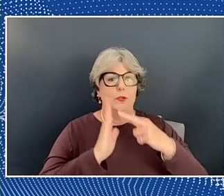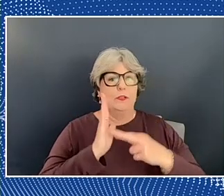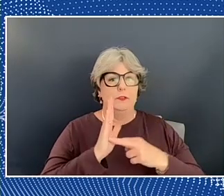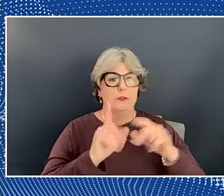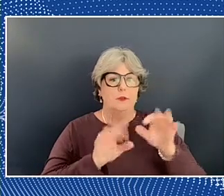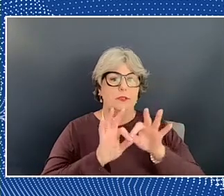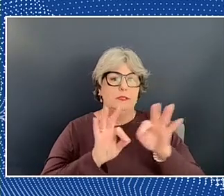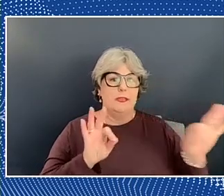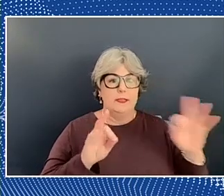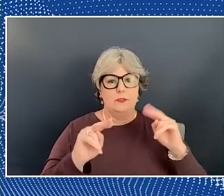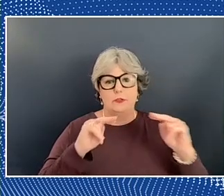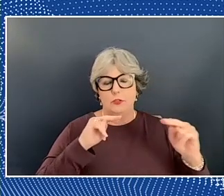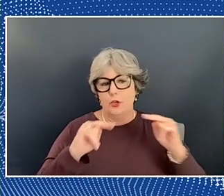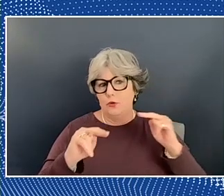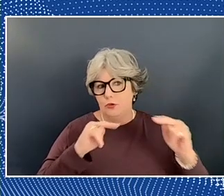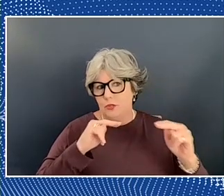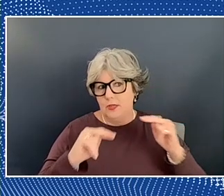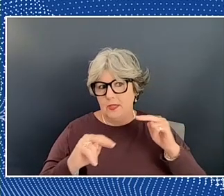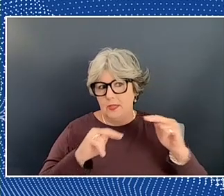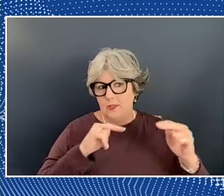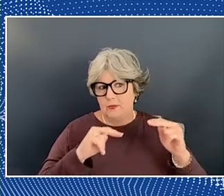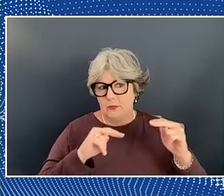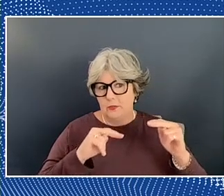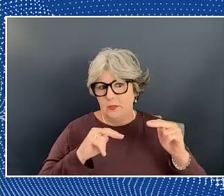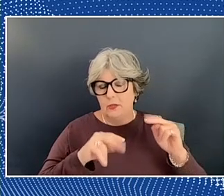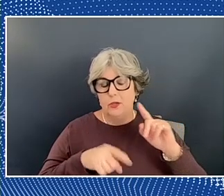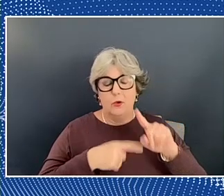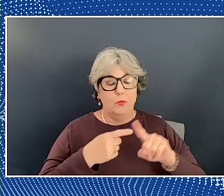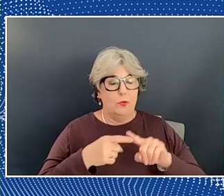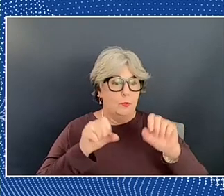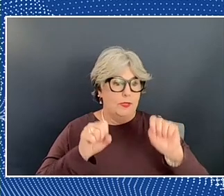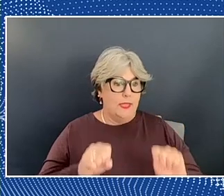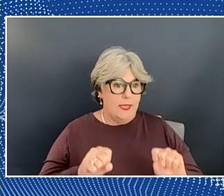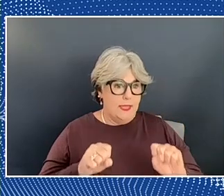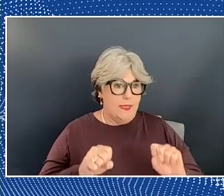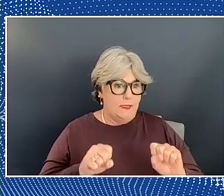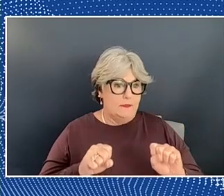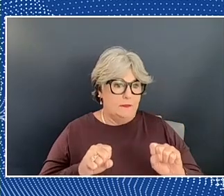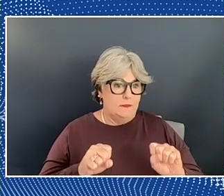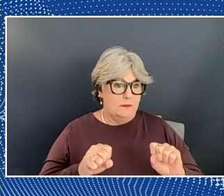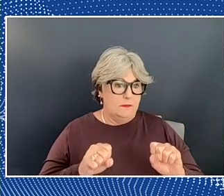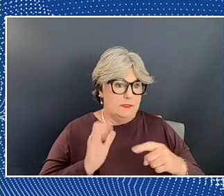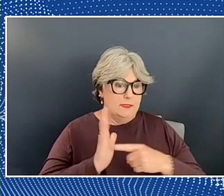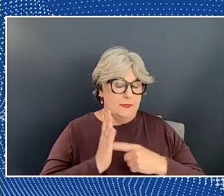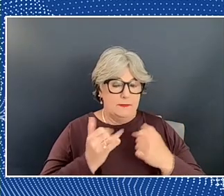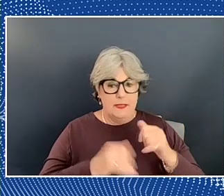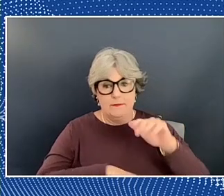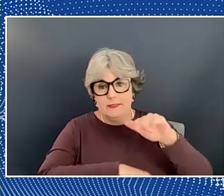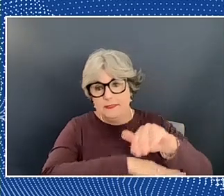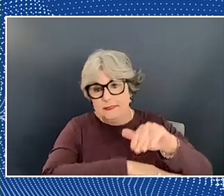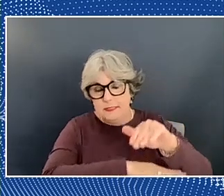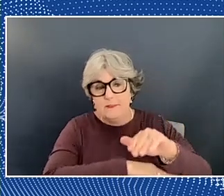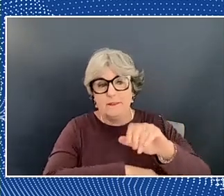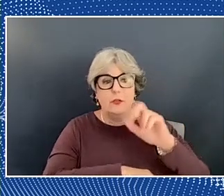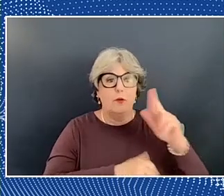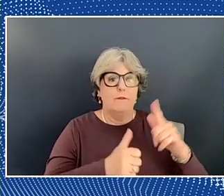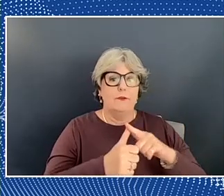negotiators as soon as we're able to either get it to you guys sometime this evening or first thing in the morning.